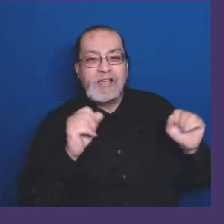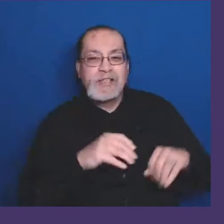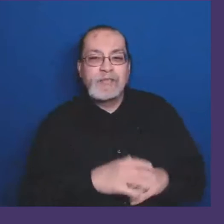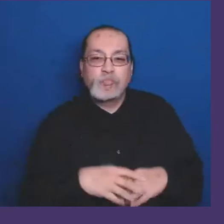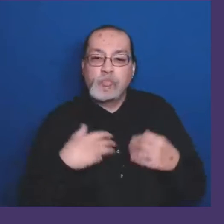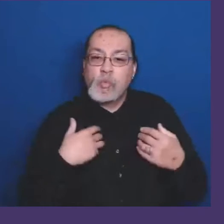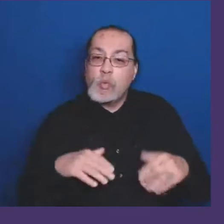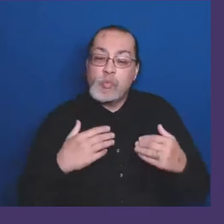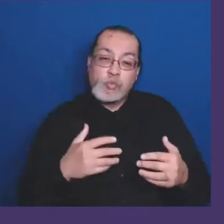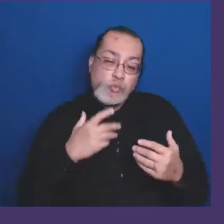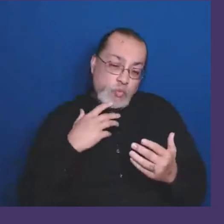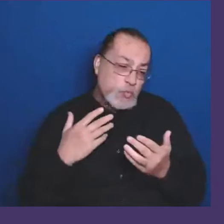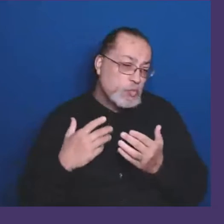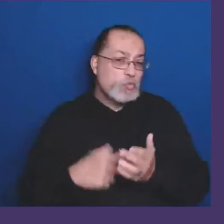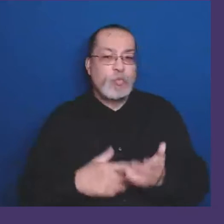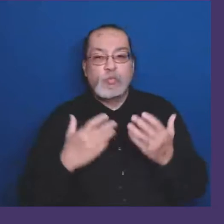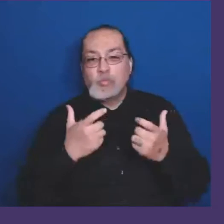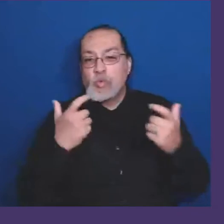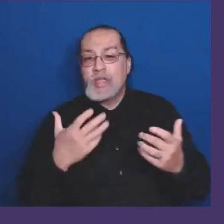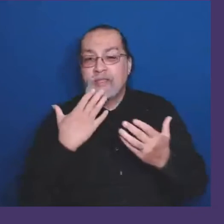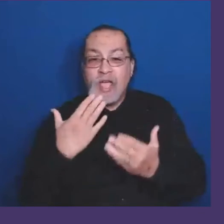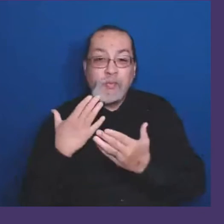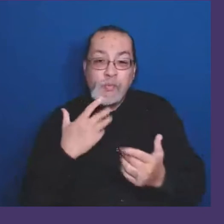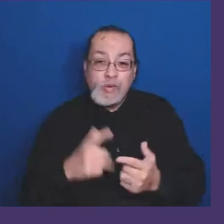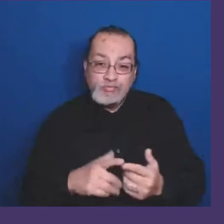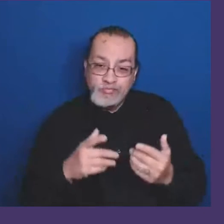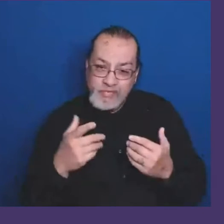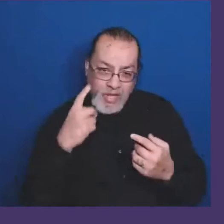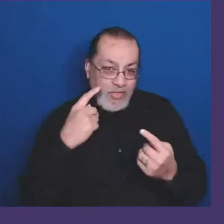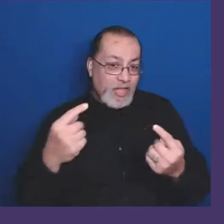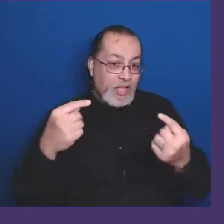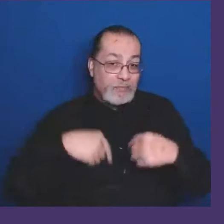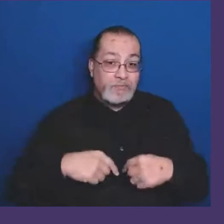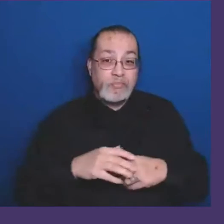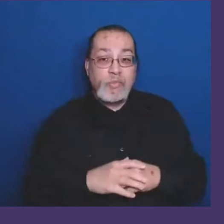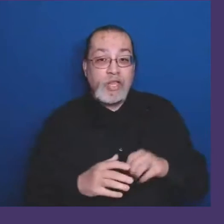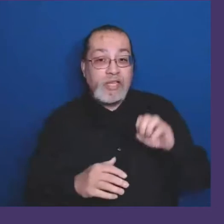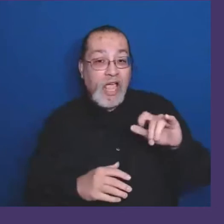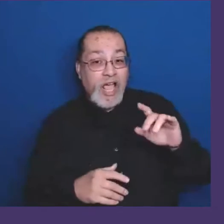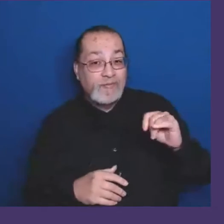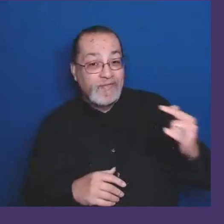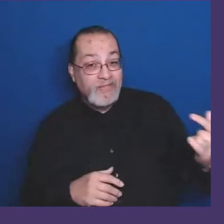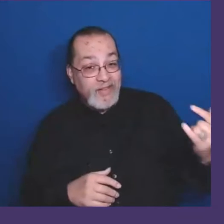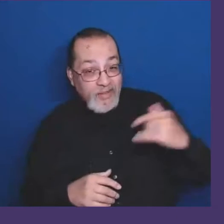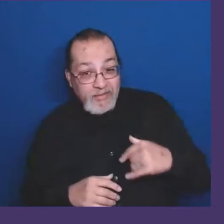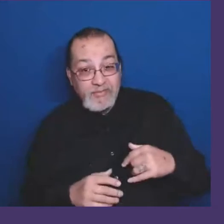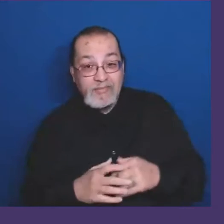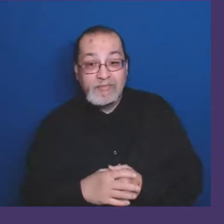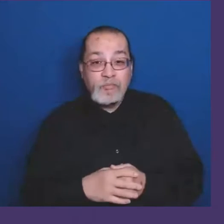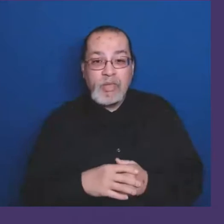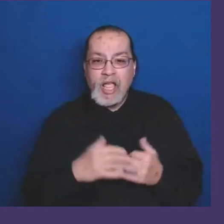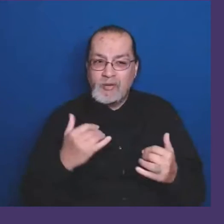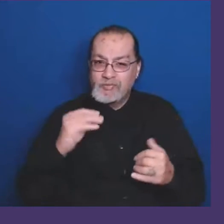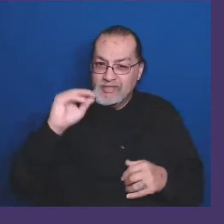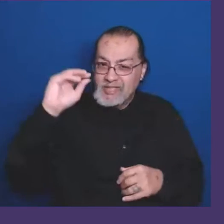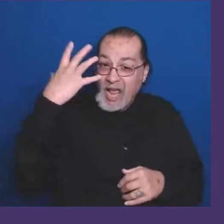and flying up to Seattle. The sun is out for you. Ilene Arenberg: Yeah. No rain, no snow like last night.